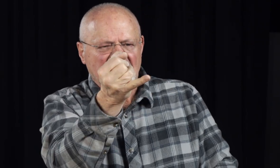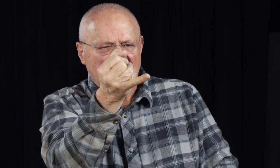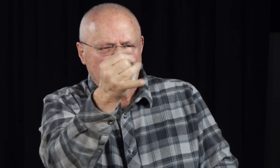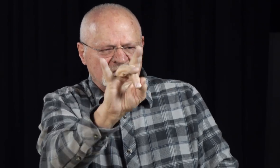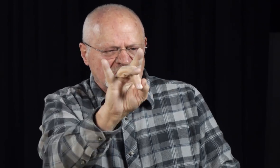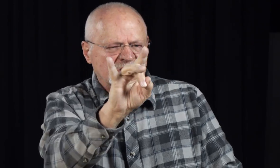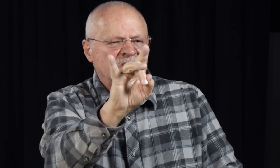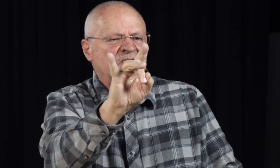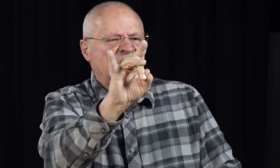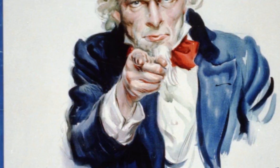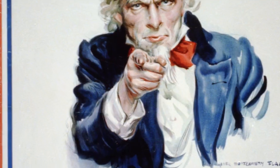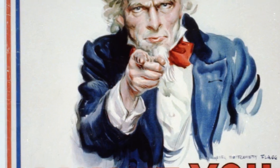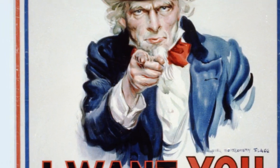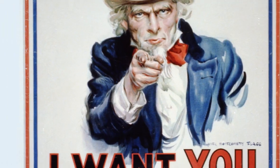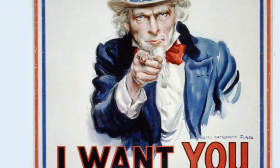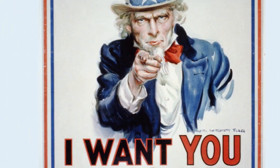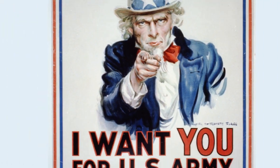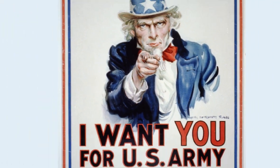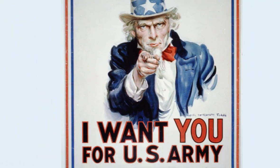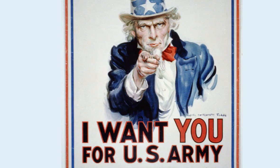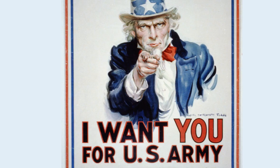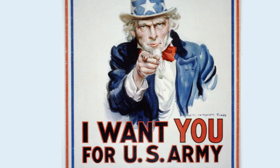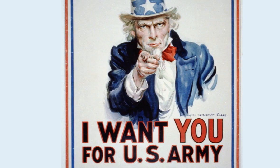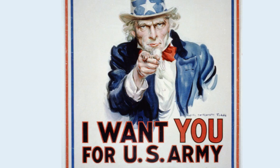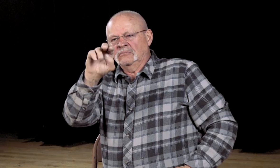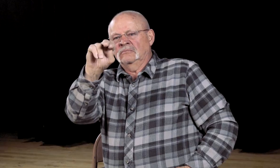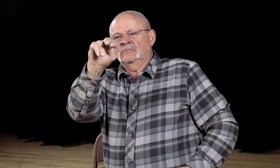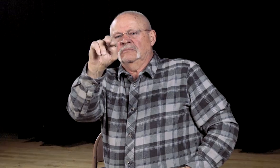World War One began in 1914 and ended in 1918.